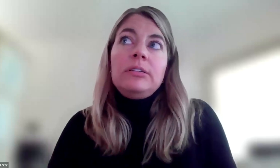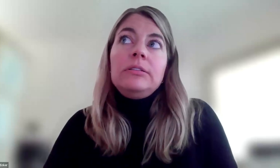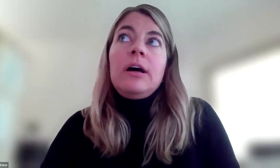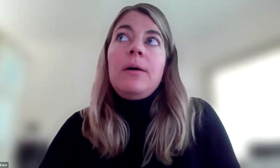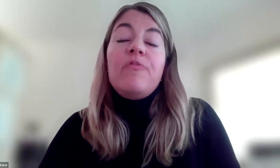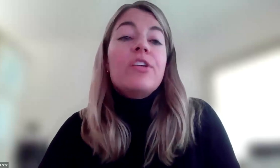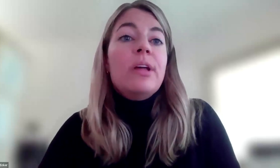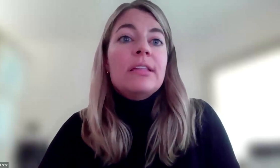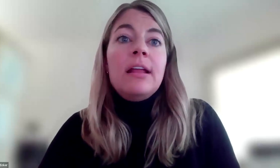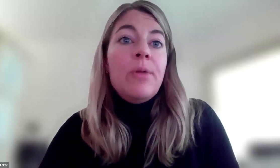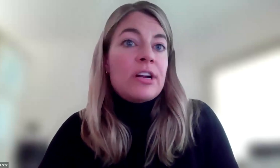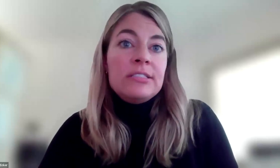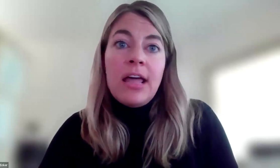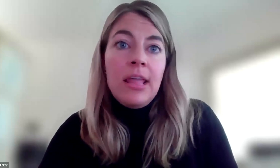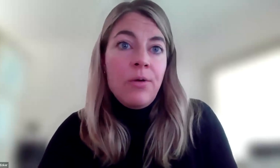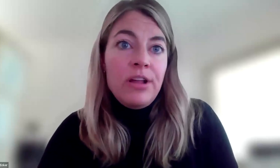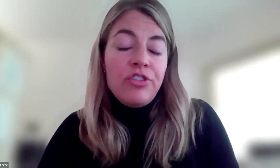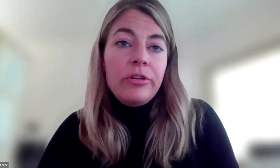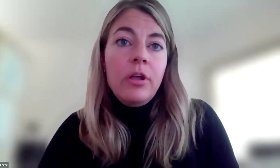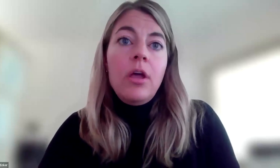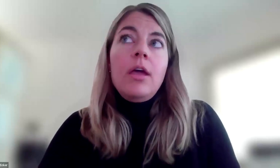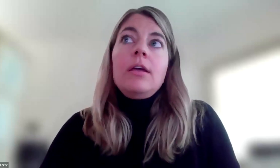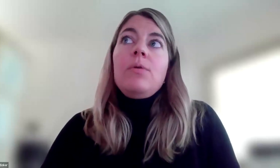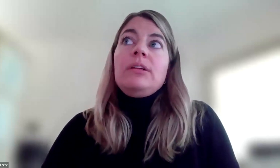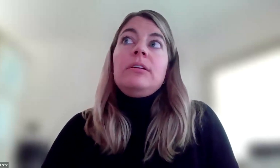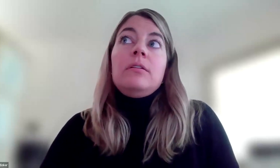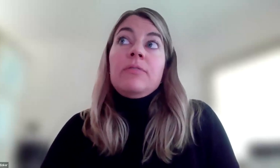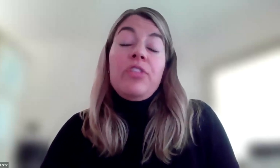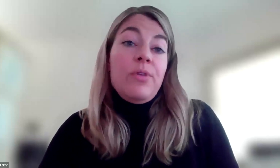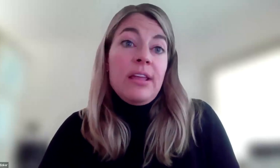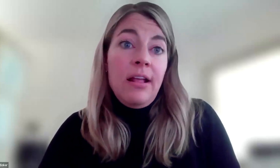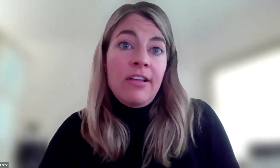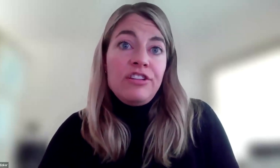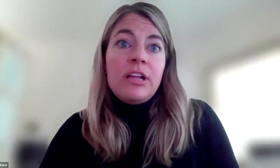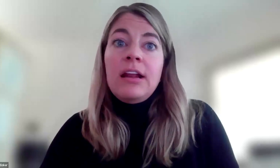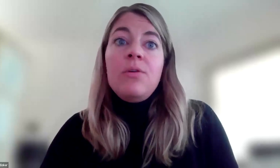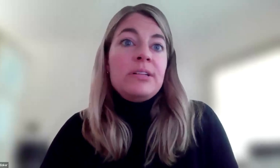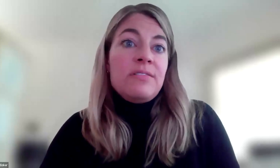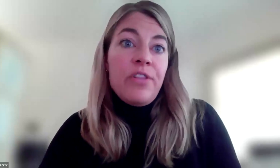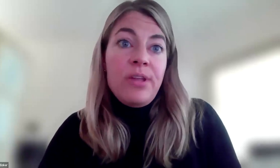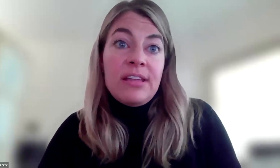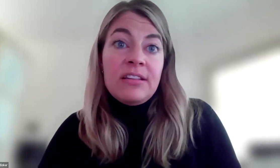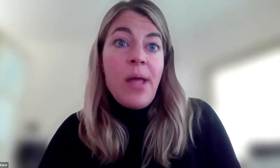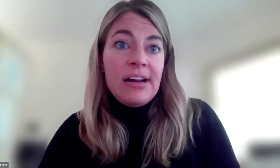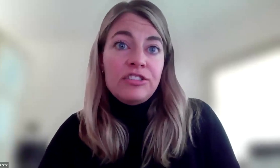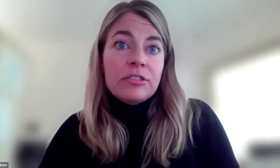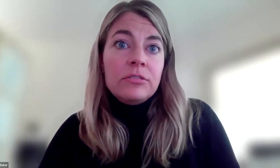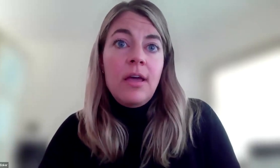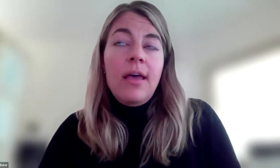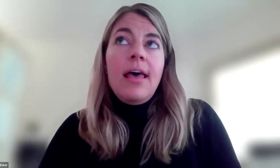American Sign Language. He wasn't fluent in English, and he wasn't fluent in Spanish. And I had to kind of devise a creative